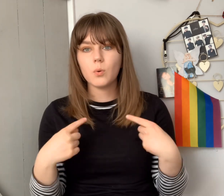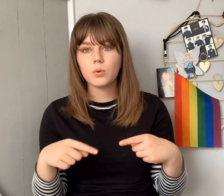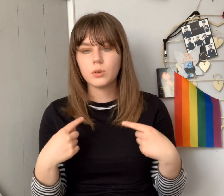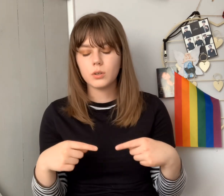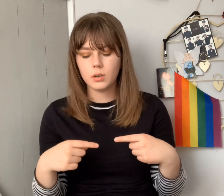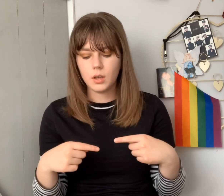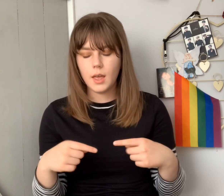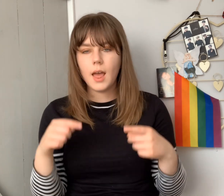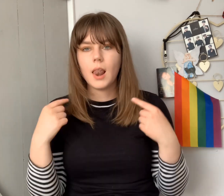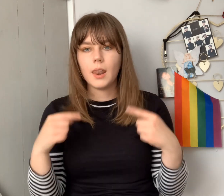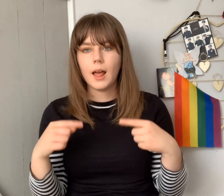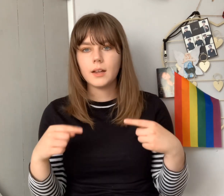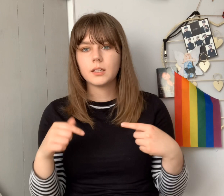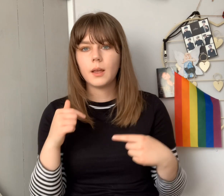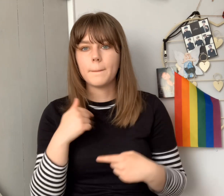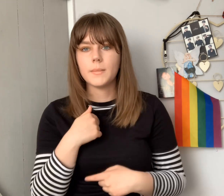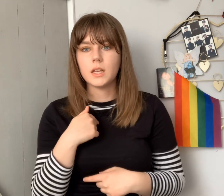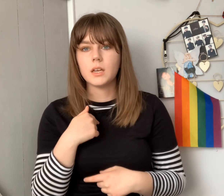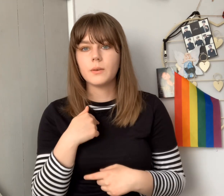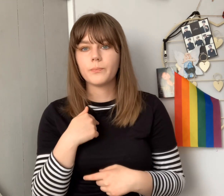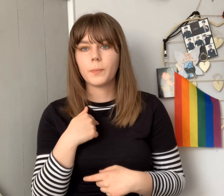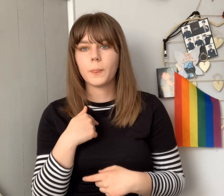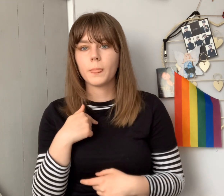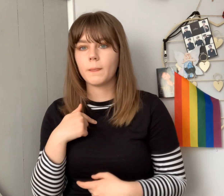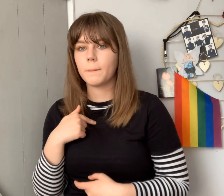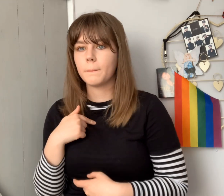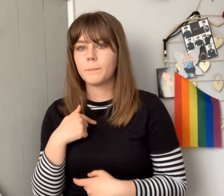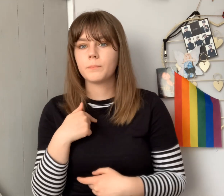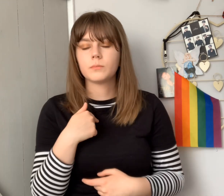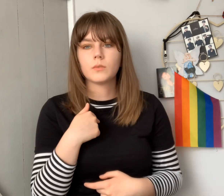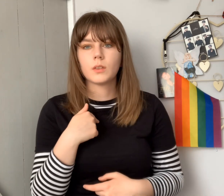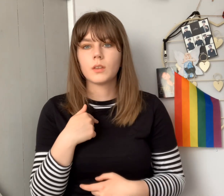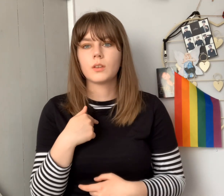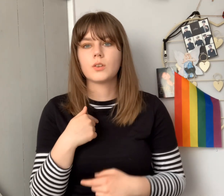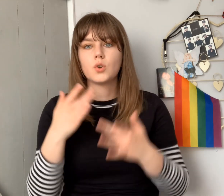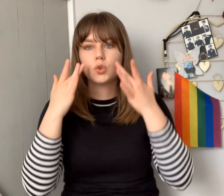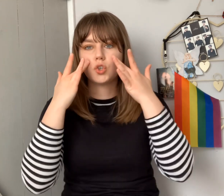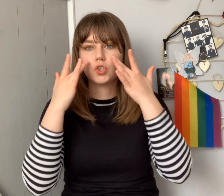So allow "Let me"